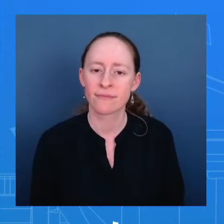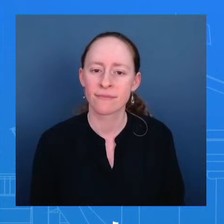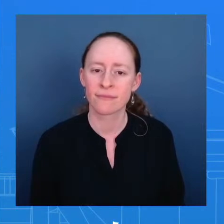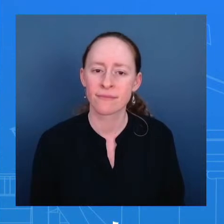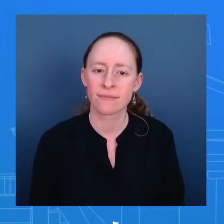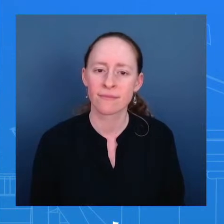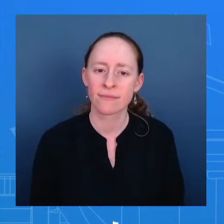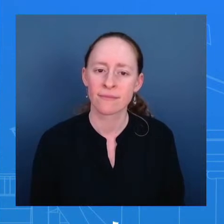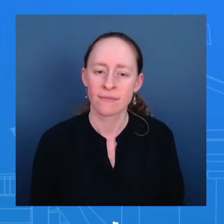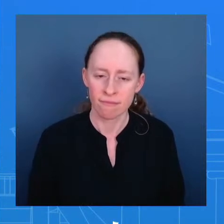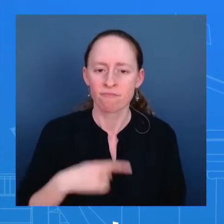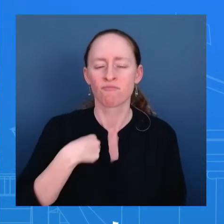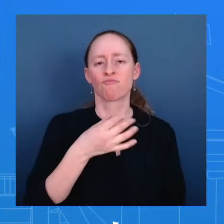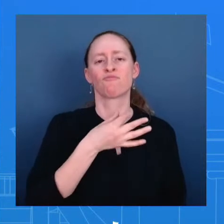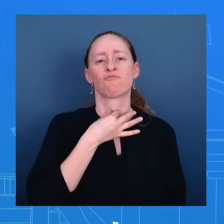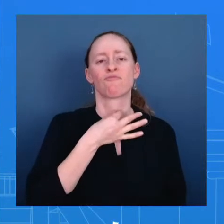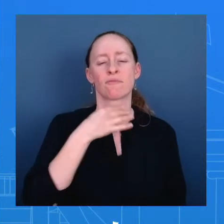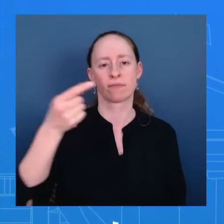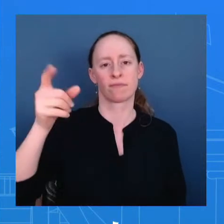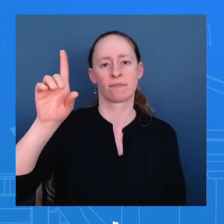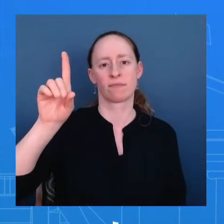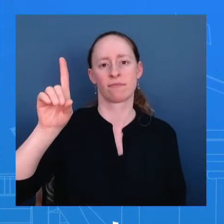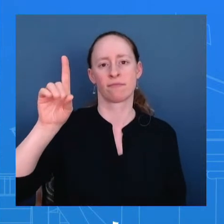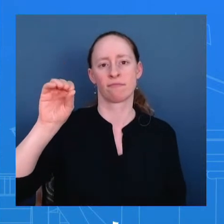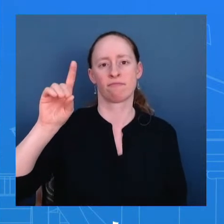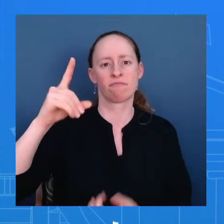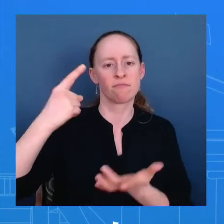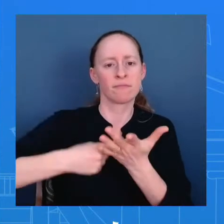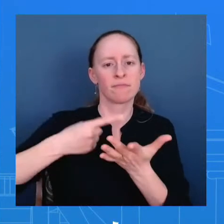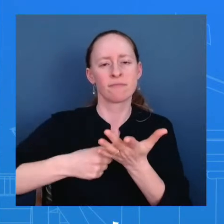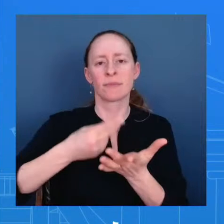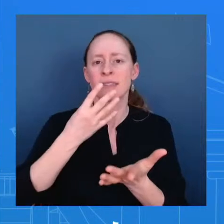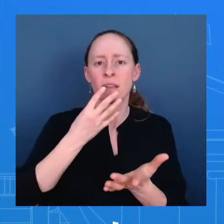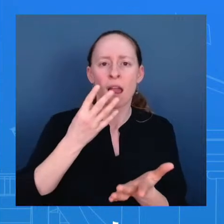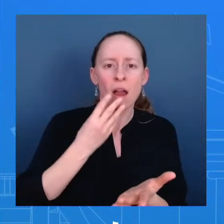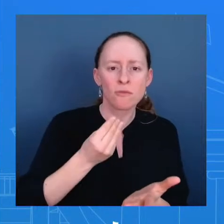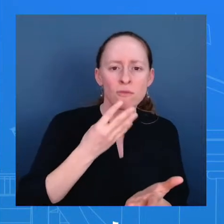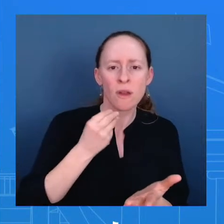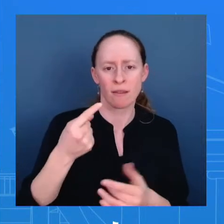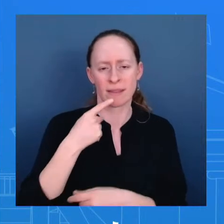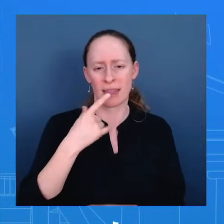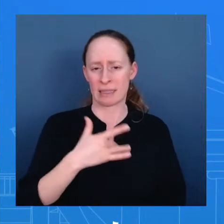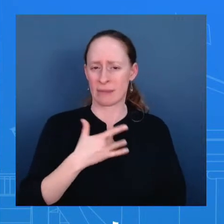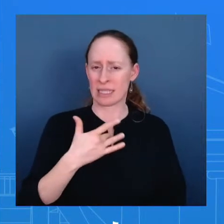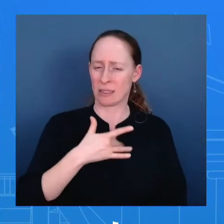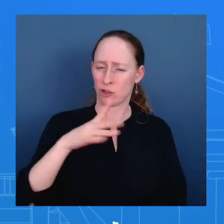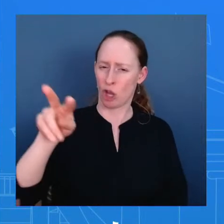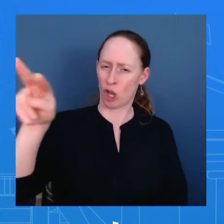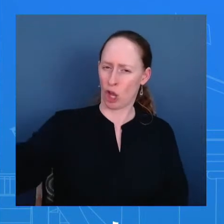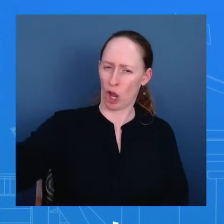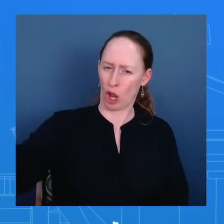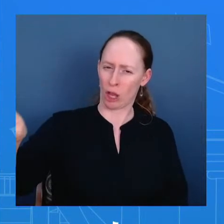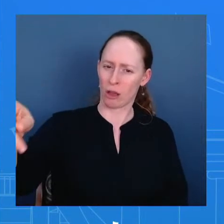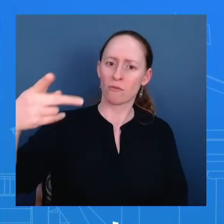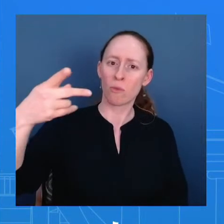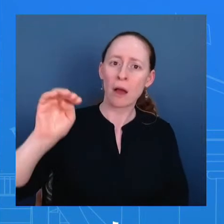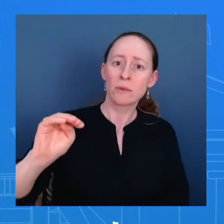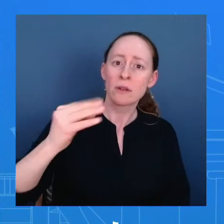Netanyahu on his strategic endgame of the war, calling out for an establishment of a governing alternative in Gaza that's not Hamas